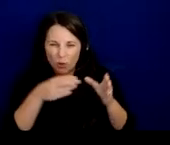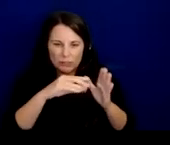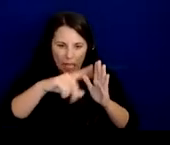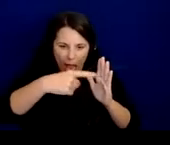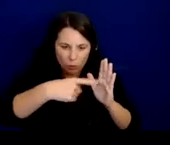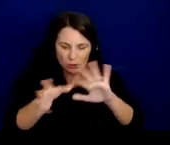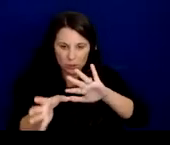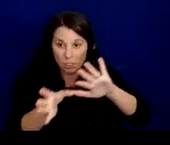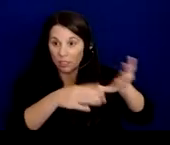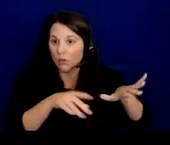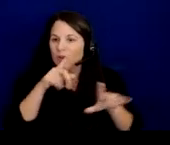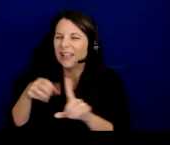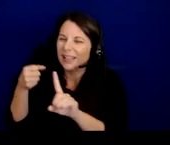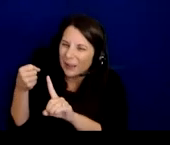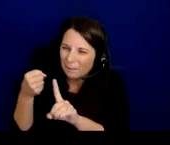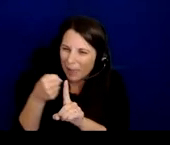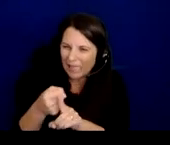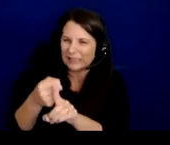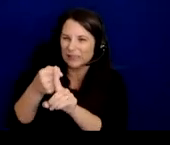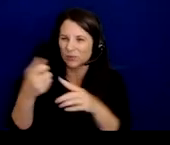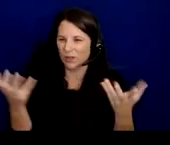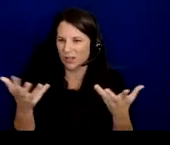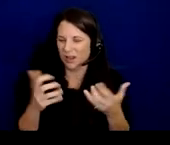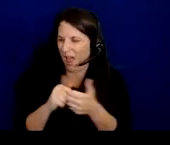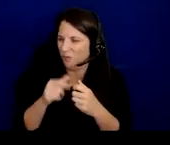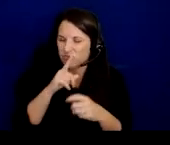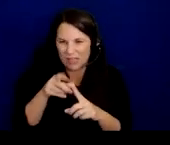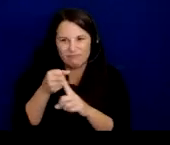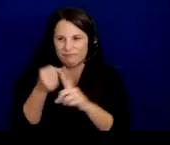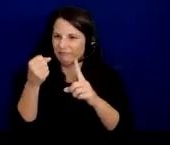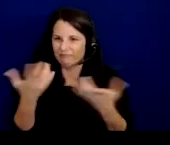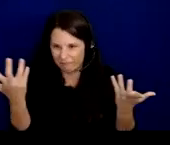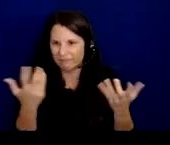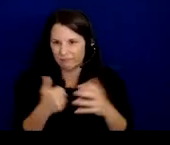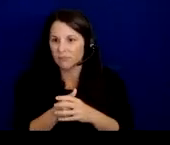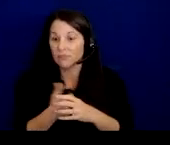How are we going to have the greatest impact within a community? We are, after all, a community college.